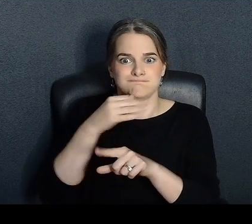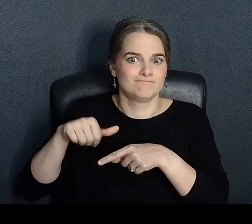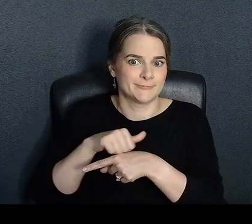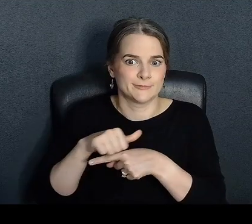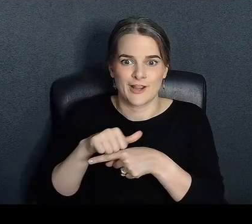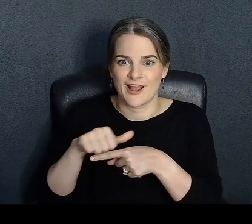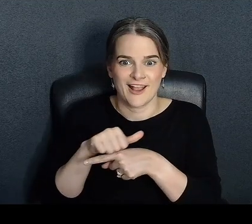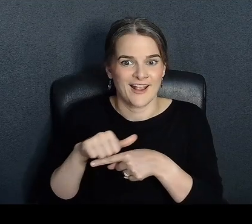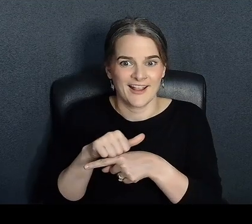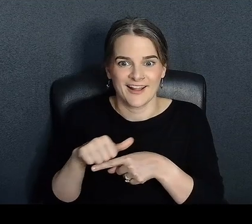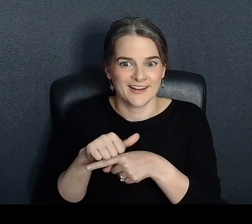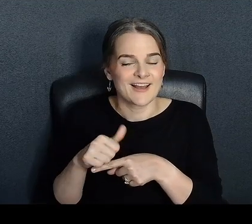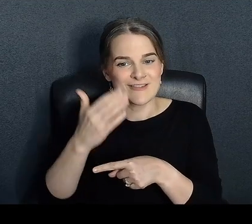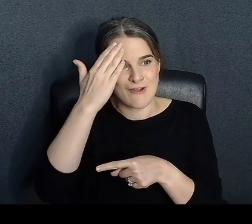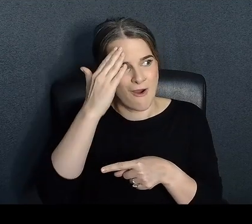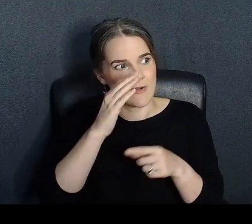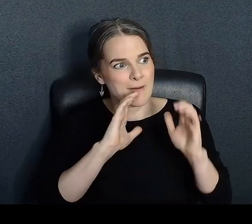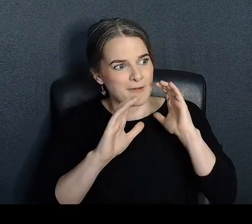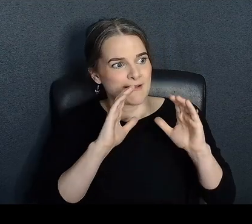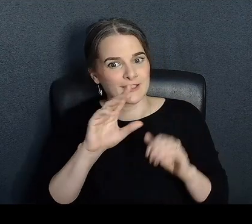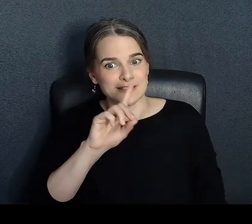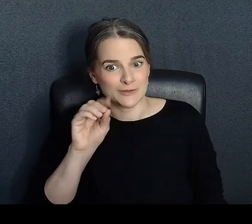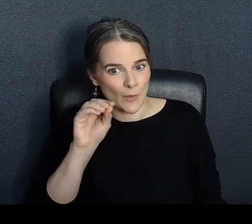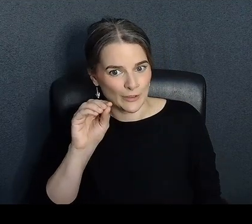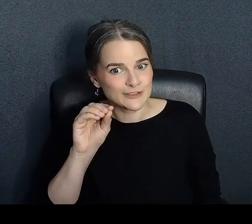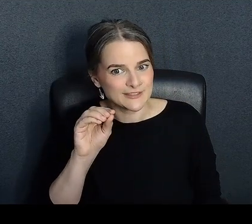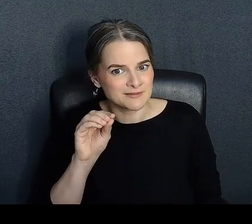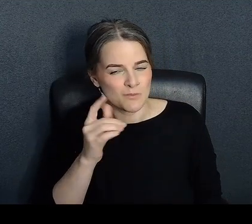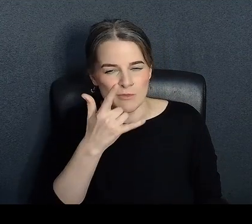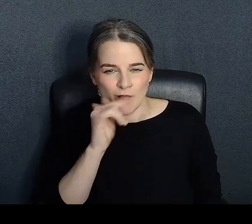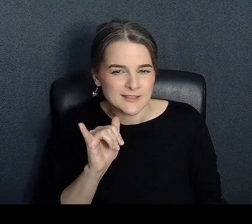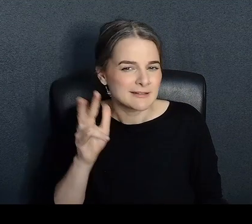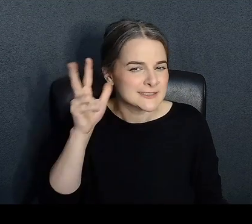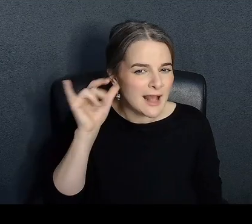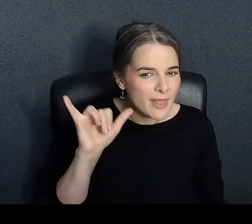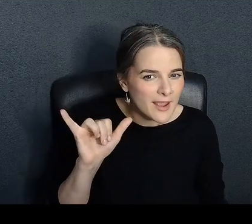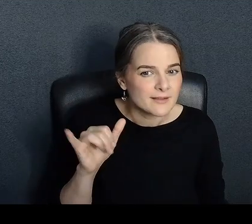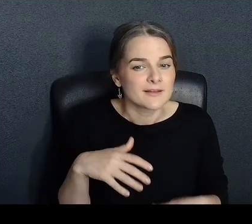what the caller with the speech disability is saying so that their message is